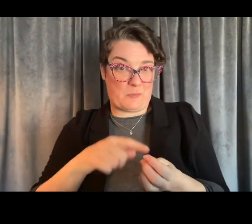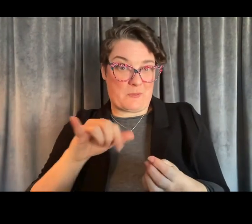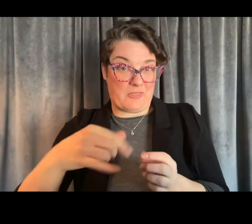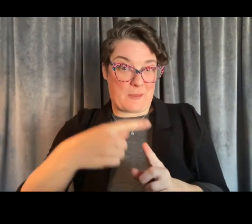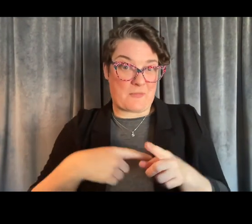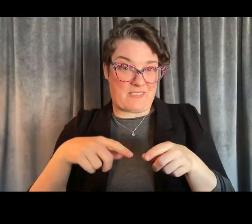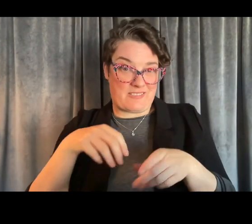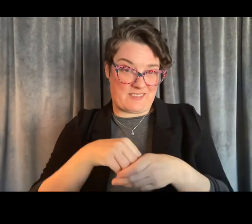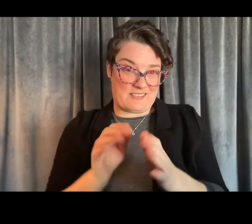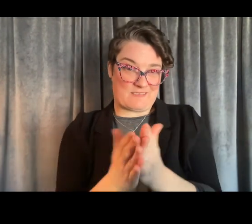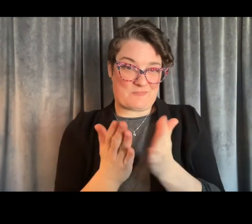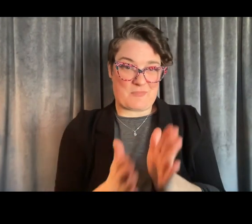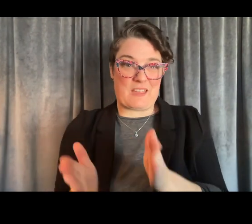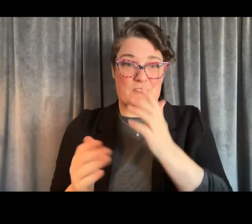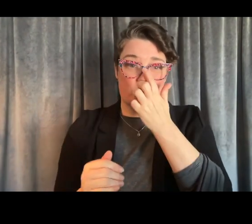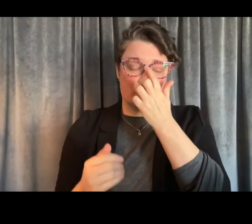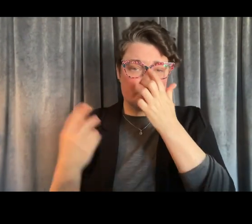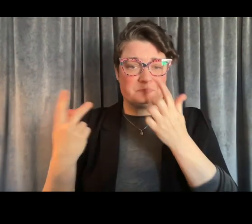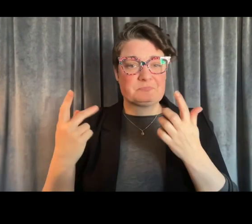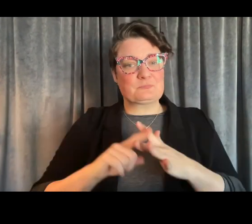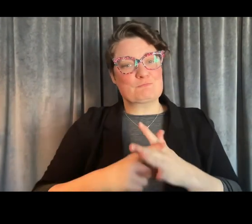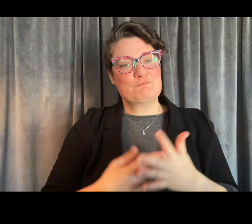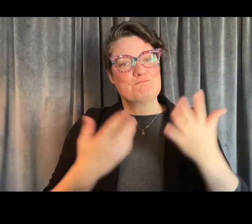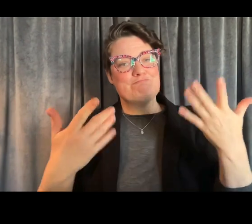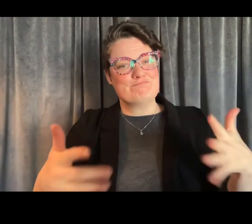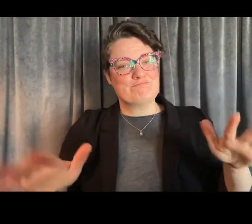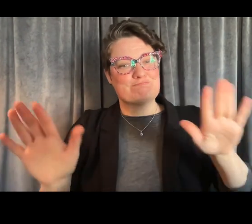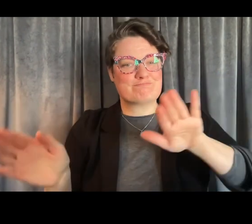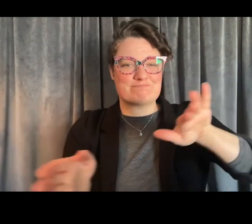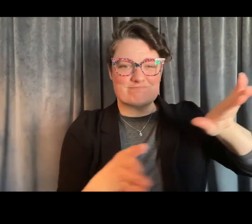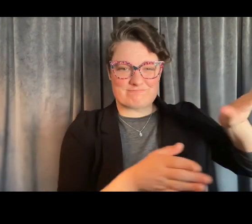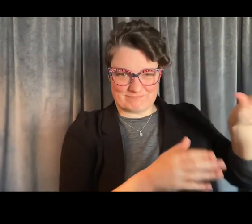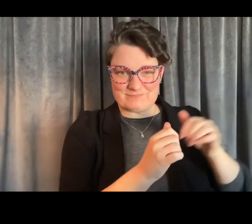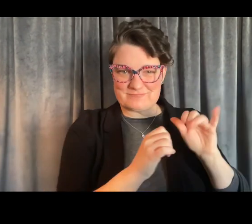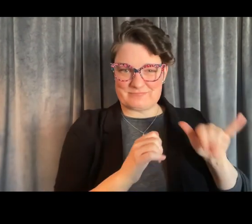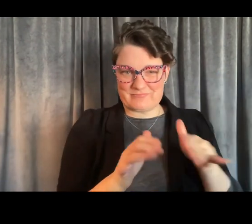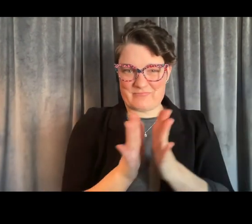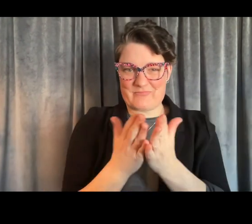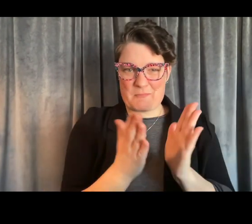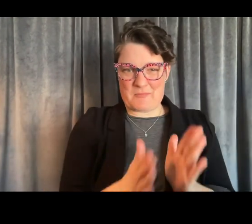out of our work with the planner and are going to continue the podcast.